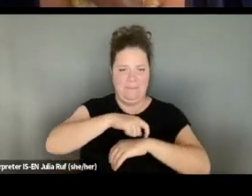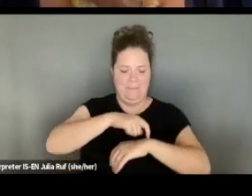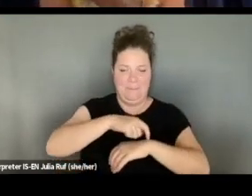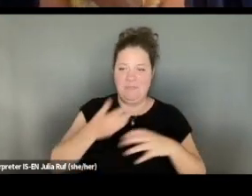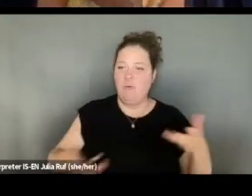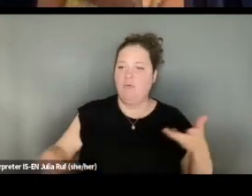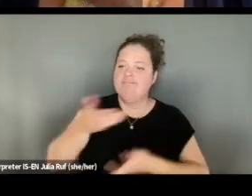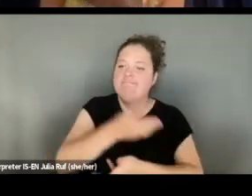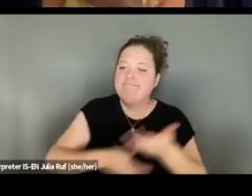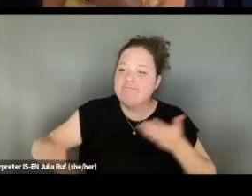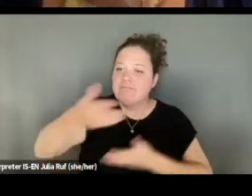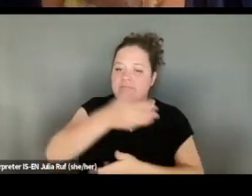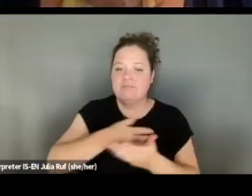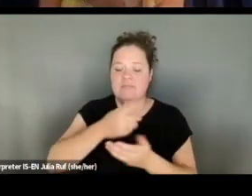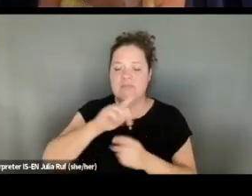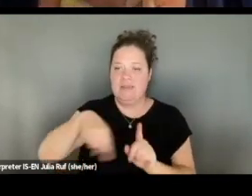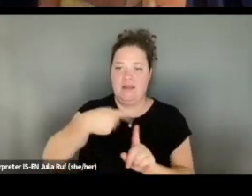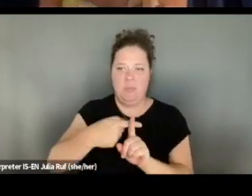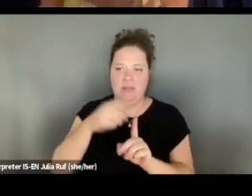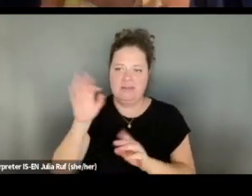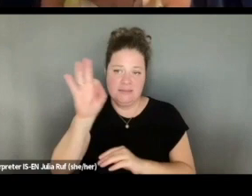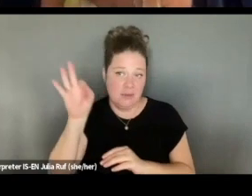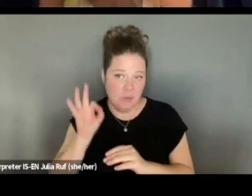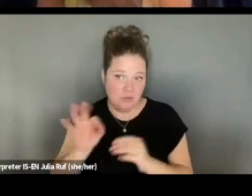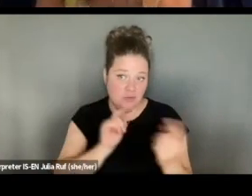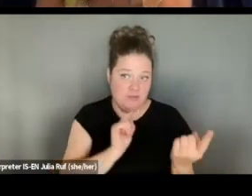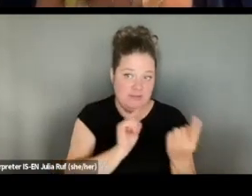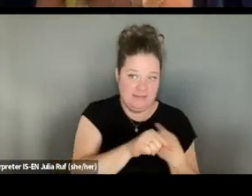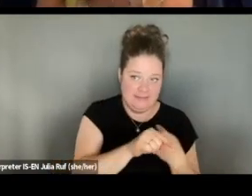discussion and Q&A any time. Just use the Q&A